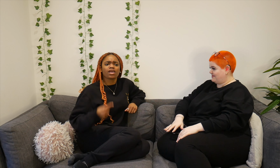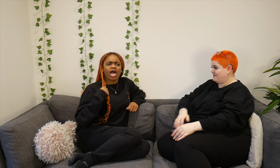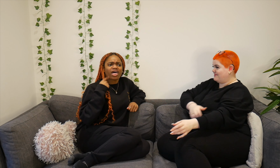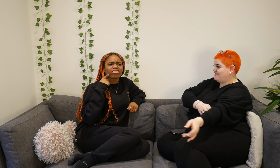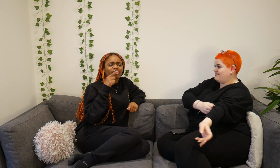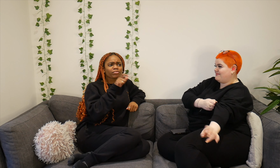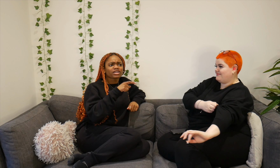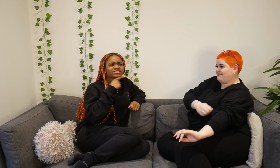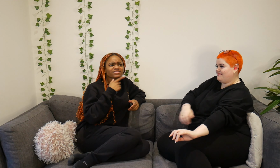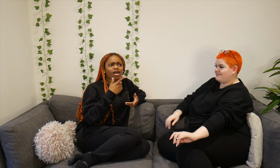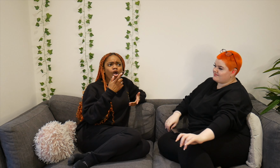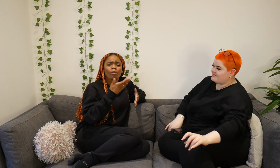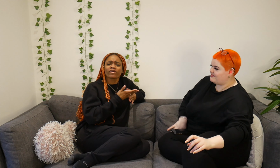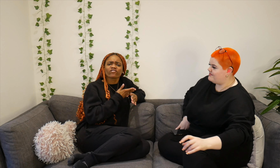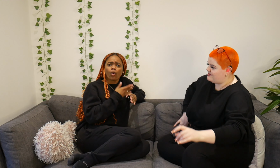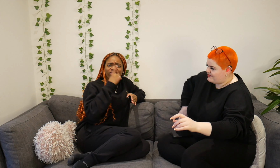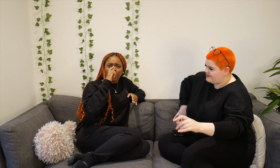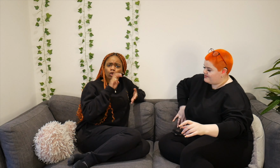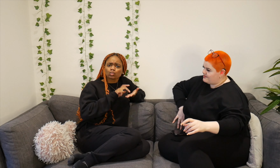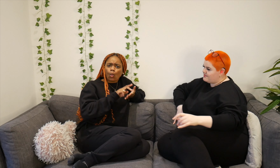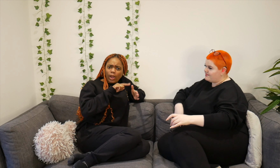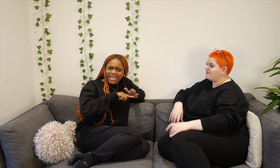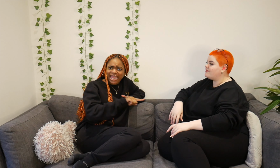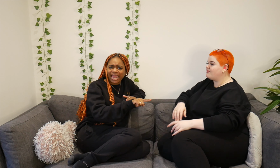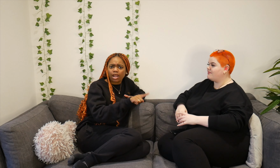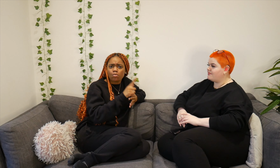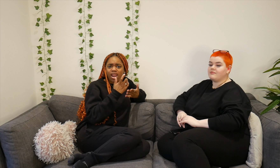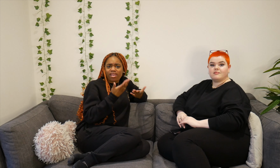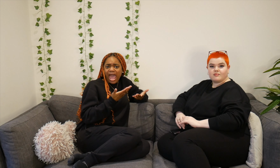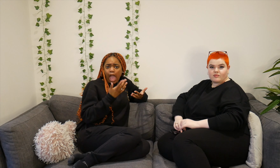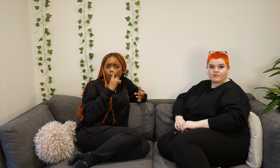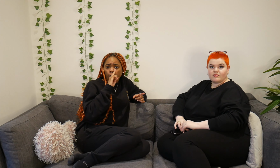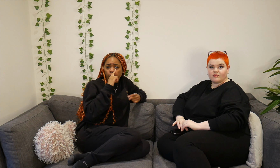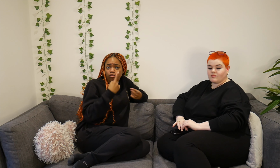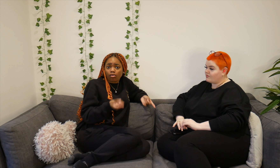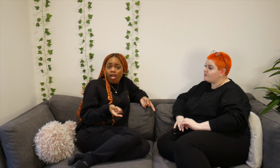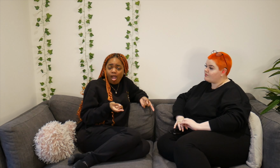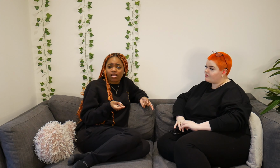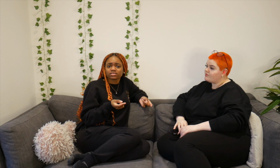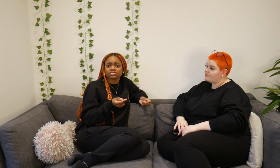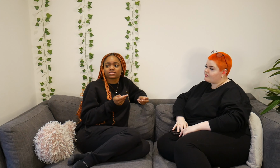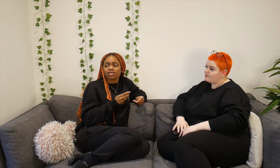So, the person also said that, before Covid, you could walk in but now that is not the case.